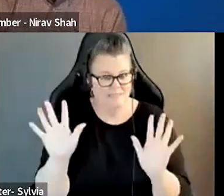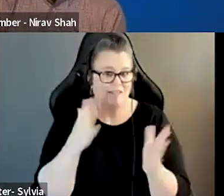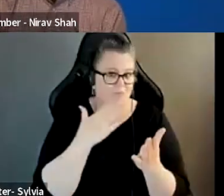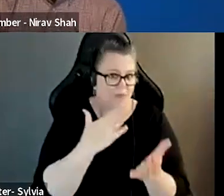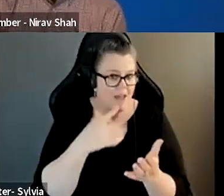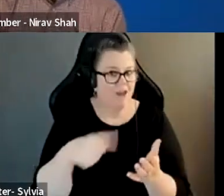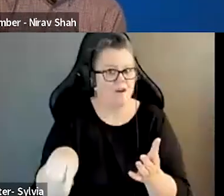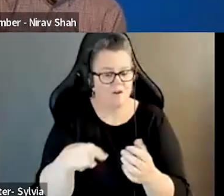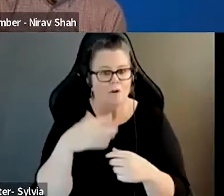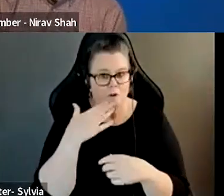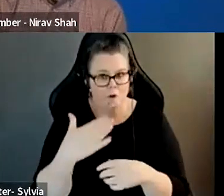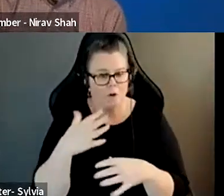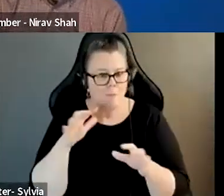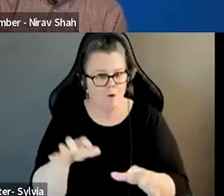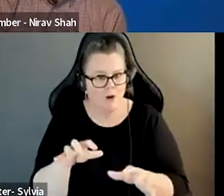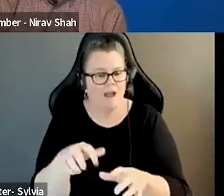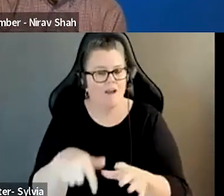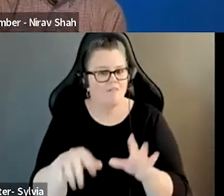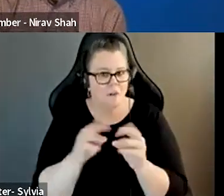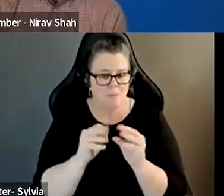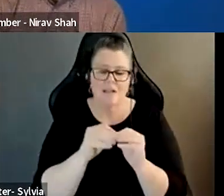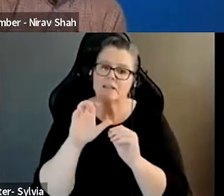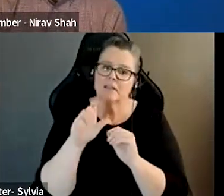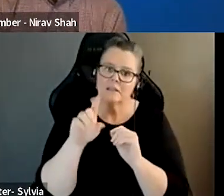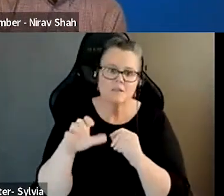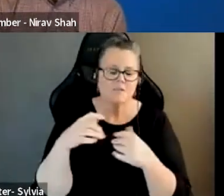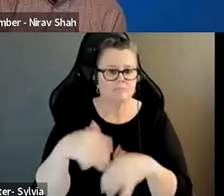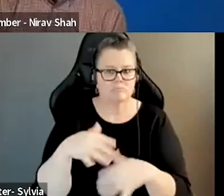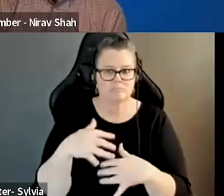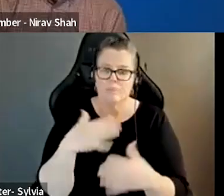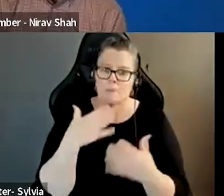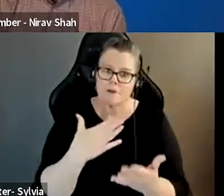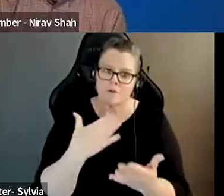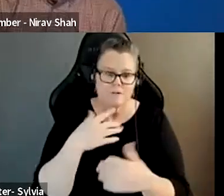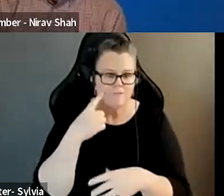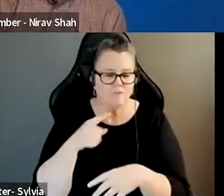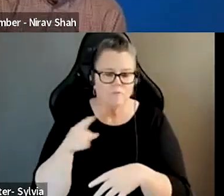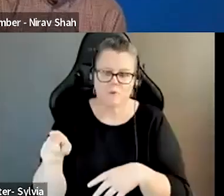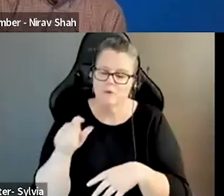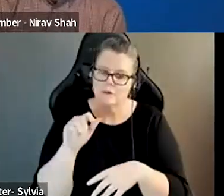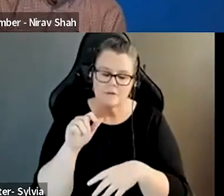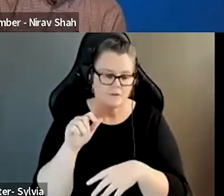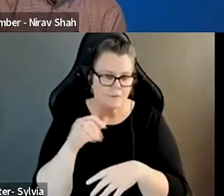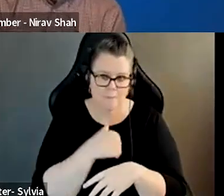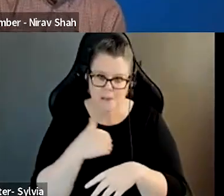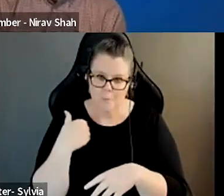And CDC is immensely grateful for the work of the ACD members, and we -- I think we'll see over the course